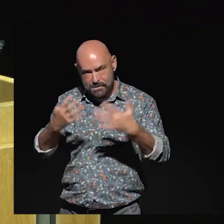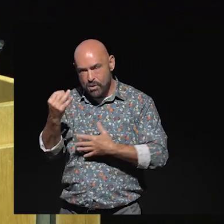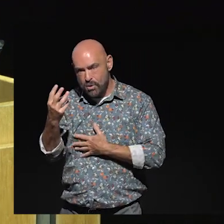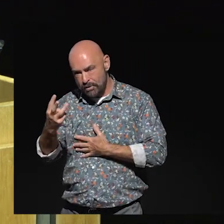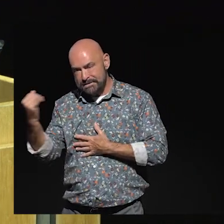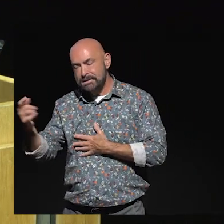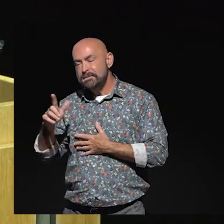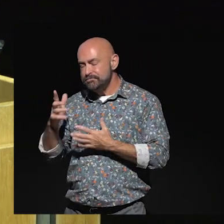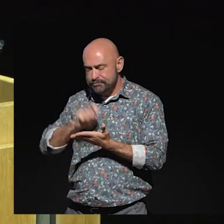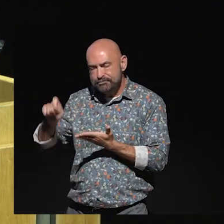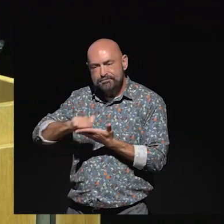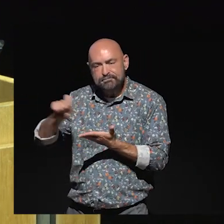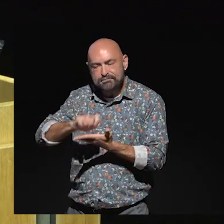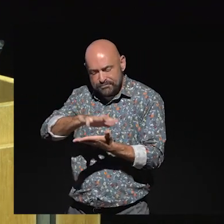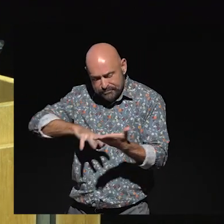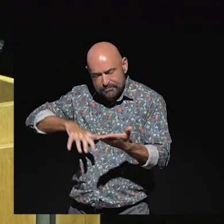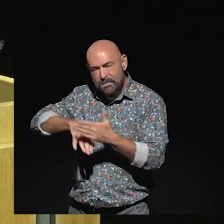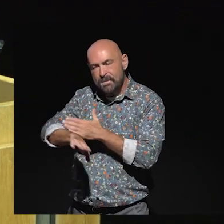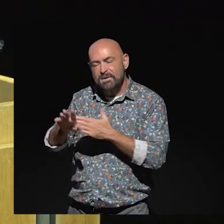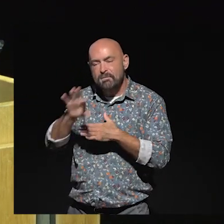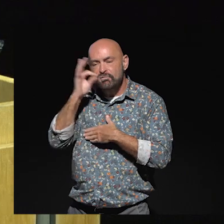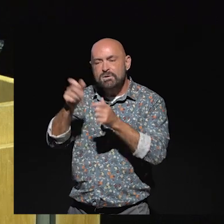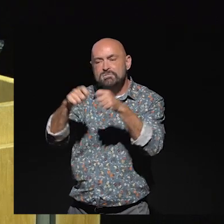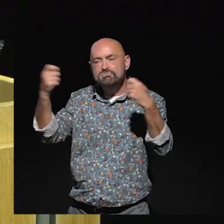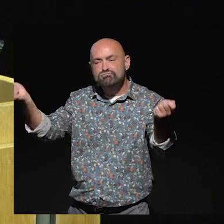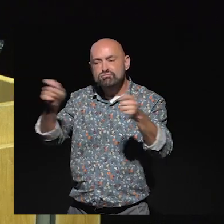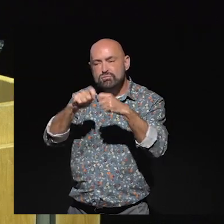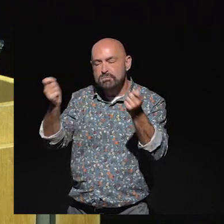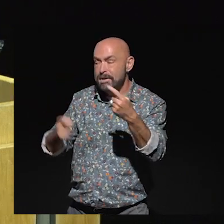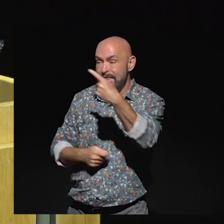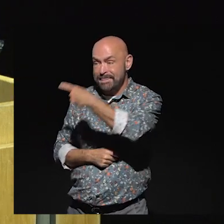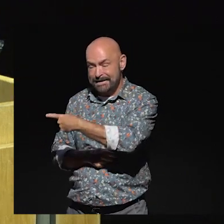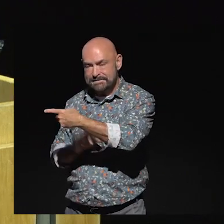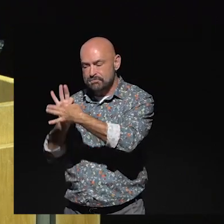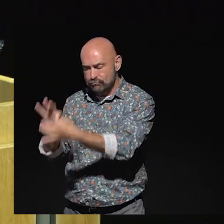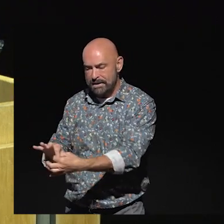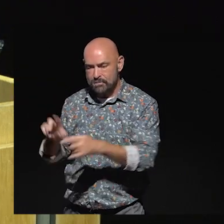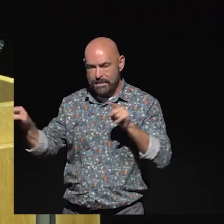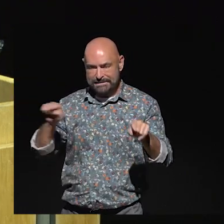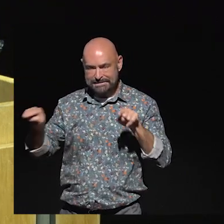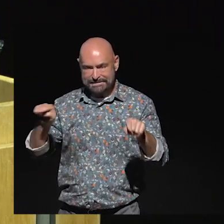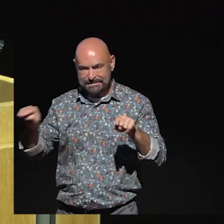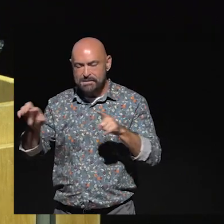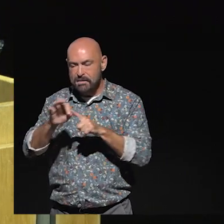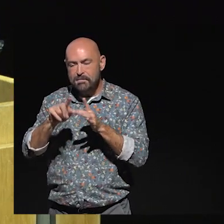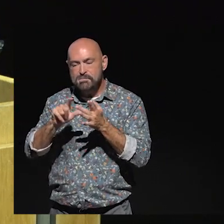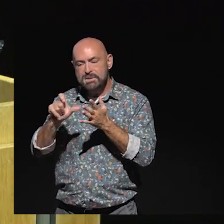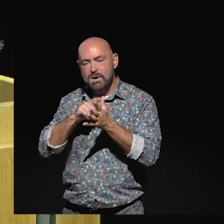writes an essay in the French press that says this relates to that, the Picasso is based on the Ingres.